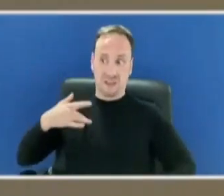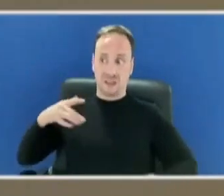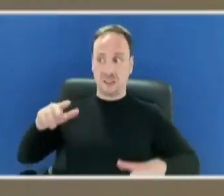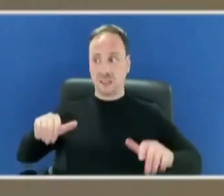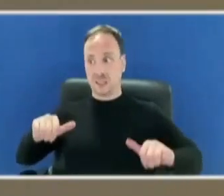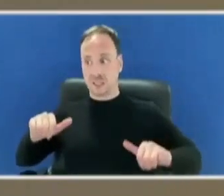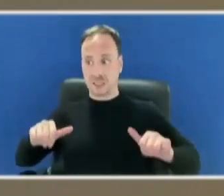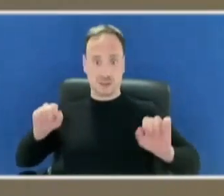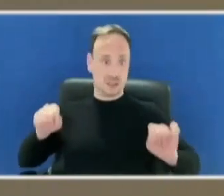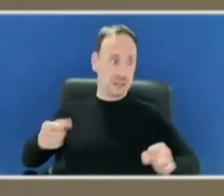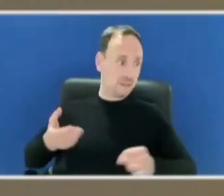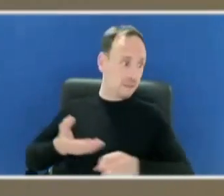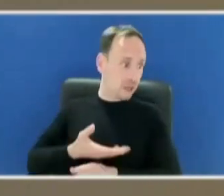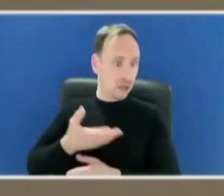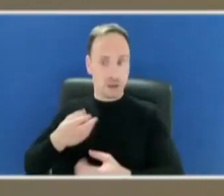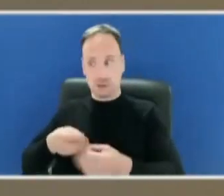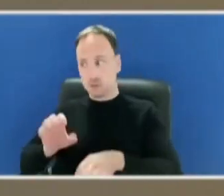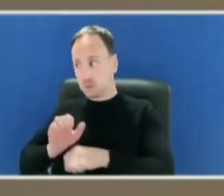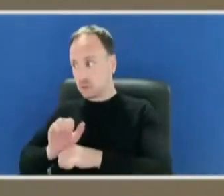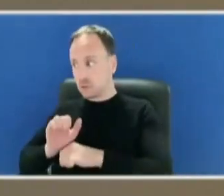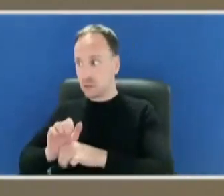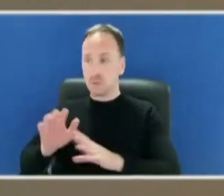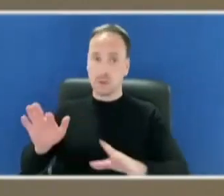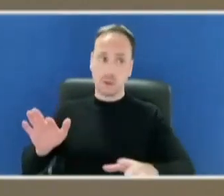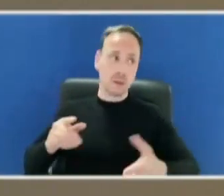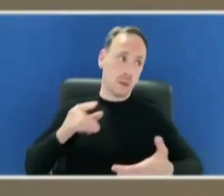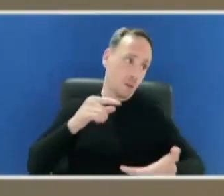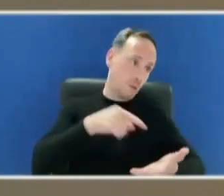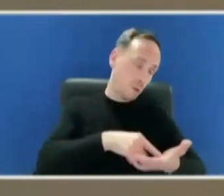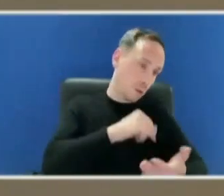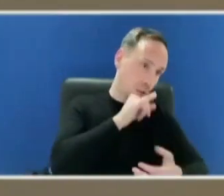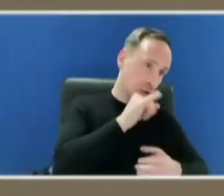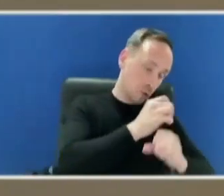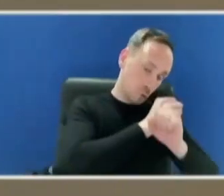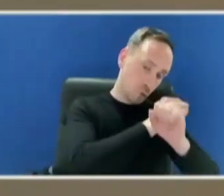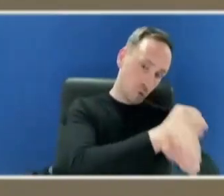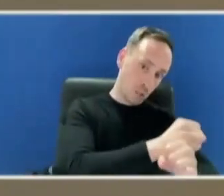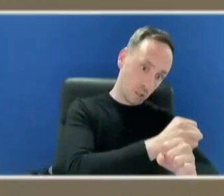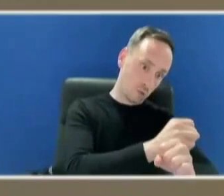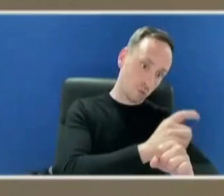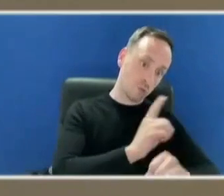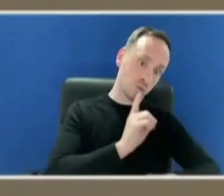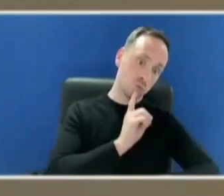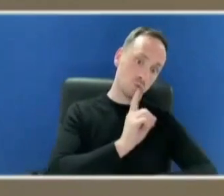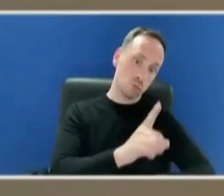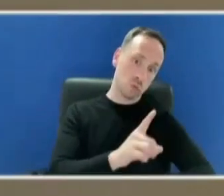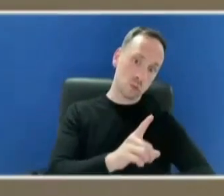for your position and that's really something that I find very important